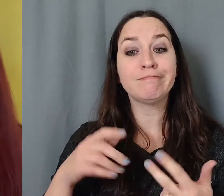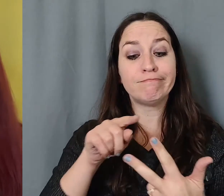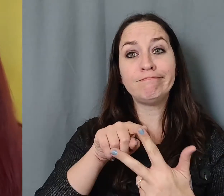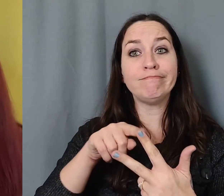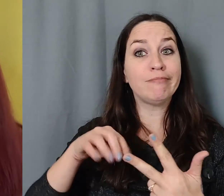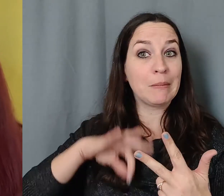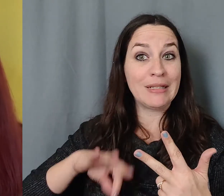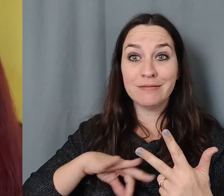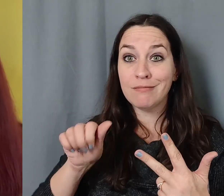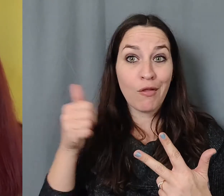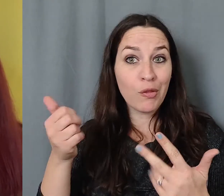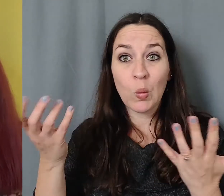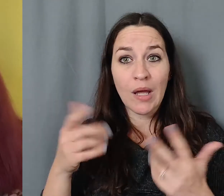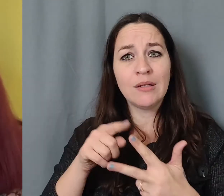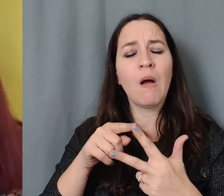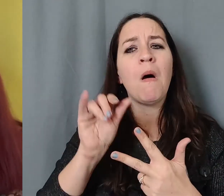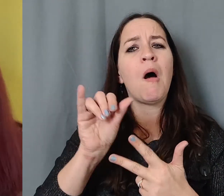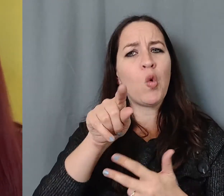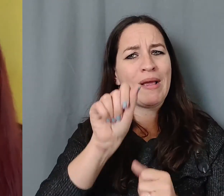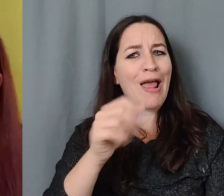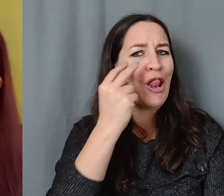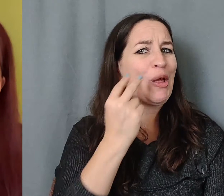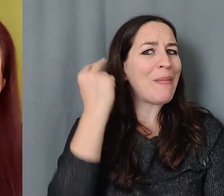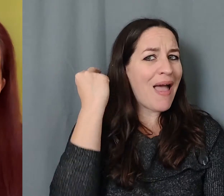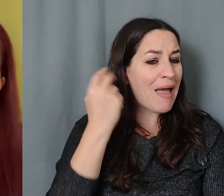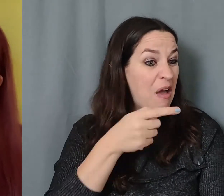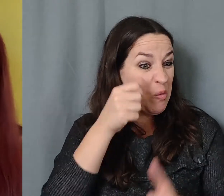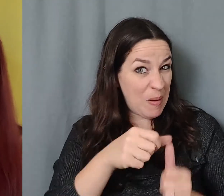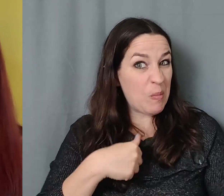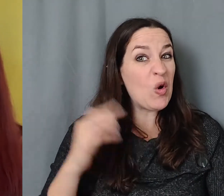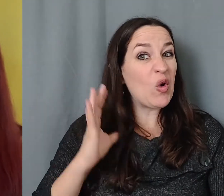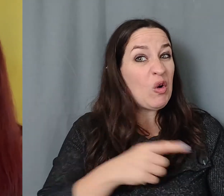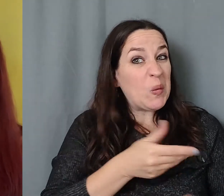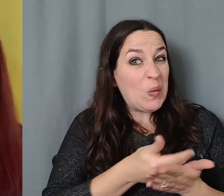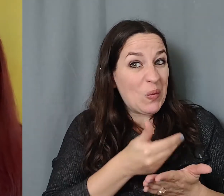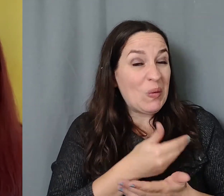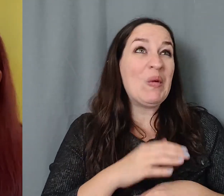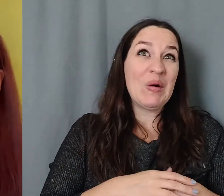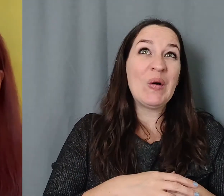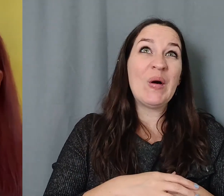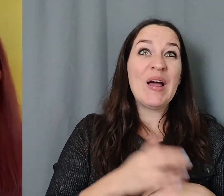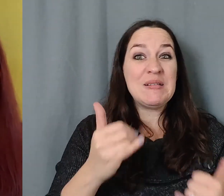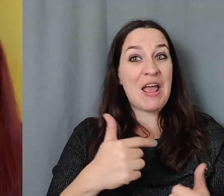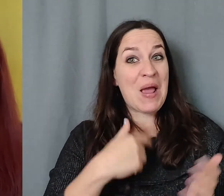Another benefit of being in the middle ground is that you can look back, you can look back to when you were a beginner and you can say, "I did this." I